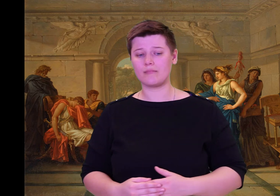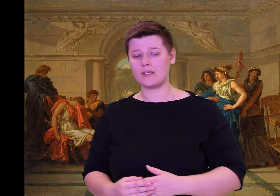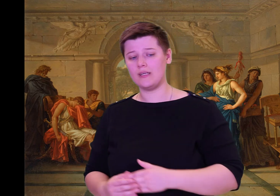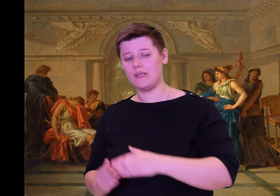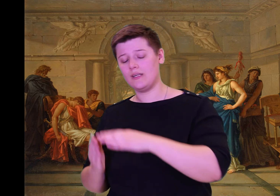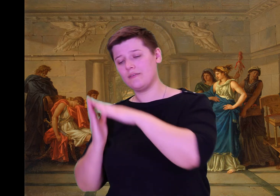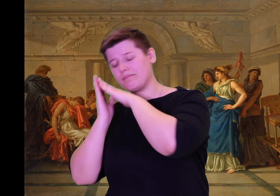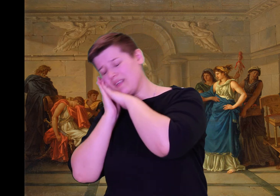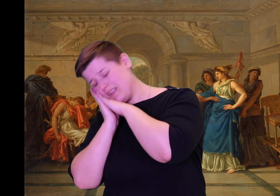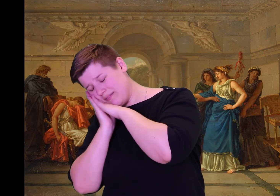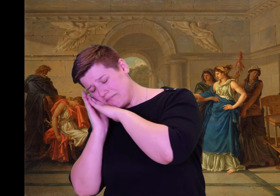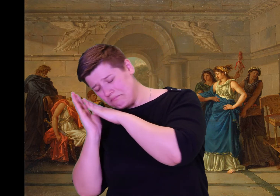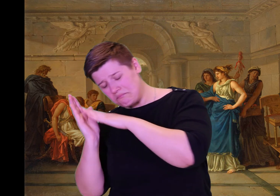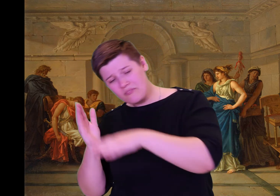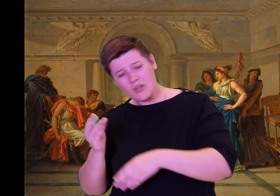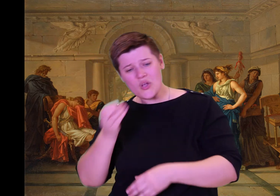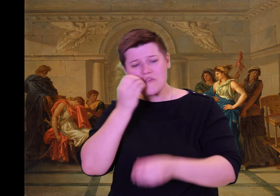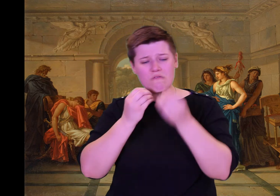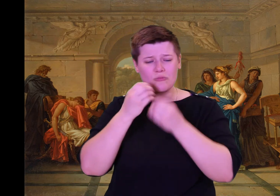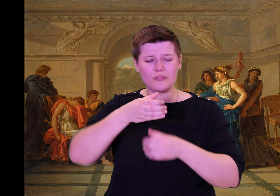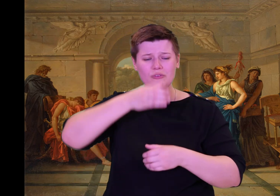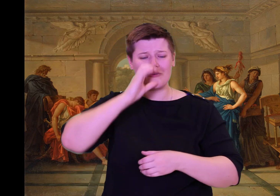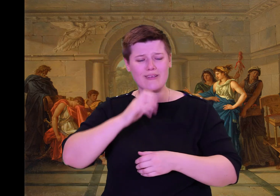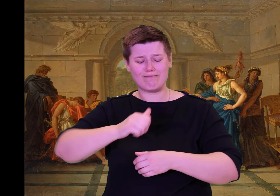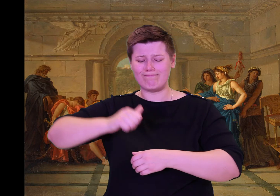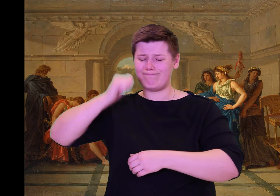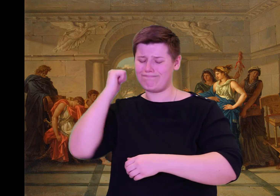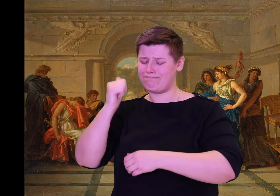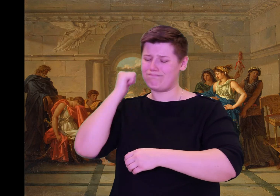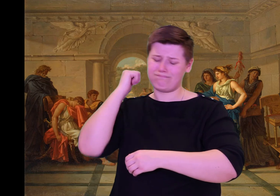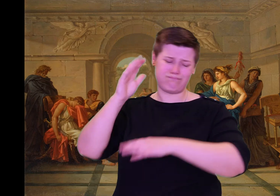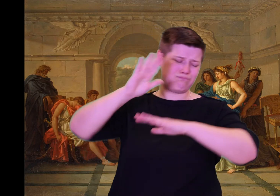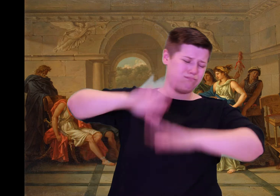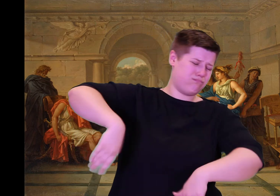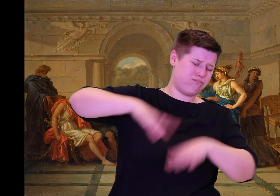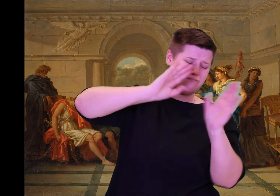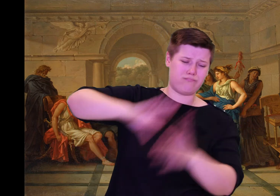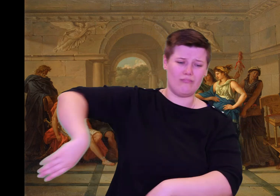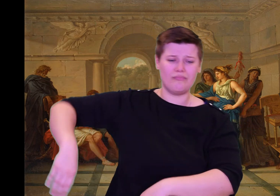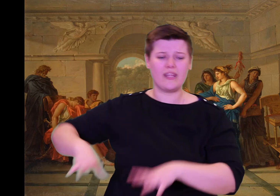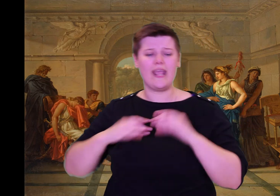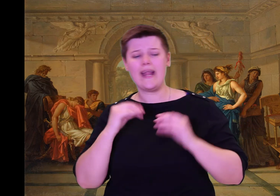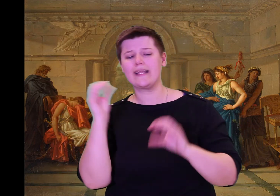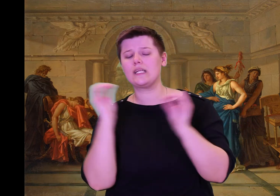trying to trap him; so sweet drowsiness subdued her and she slept her limbs relaxed.